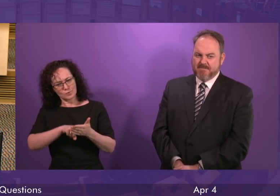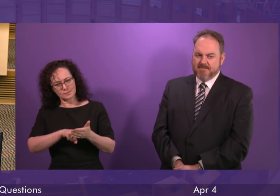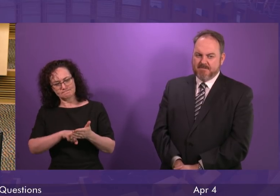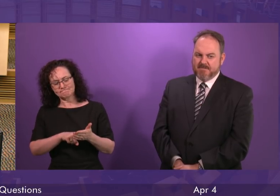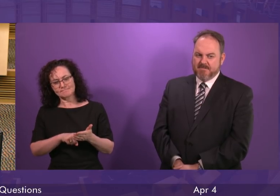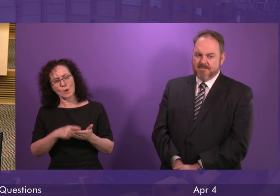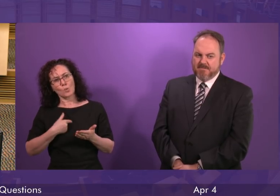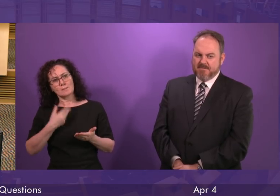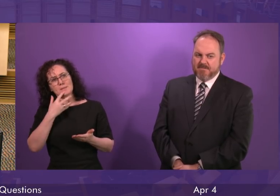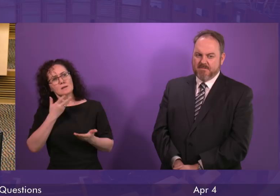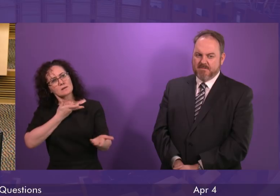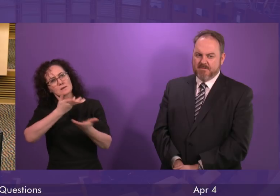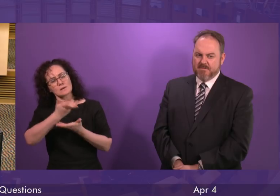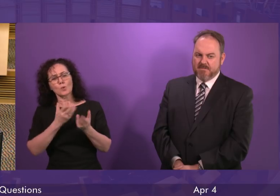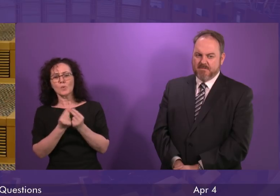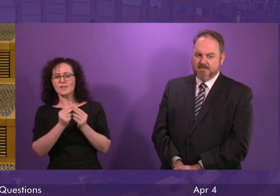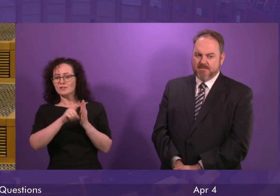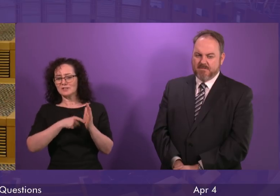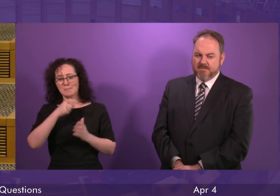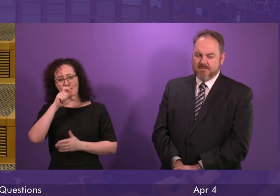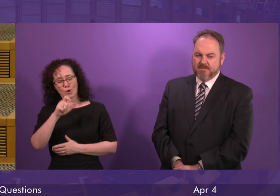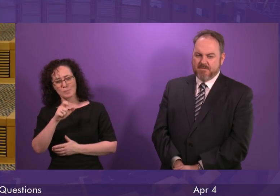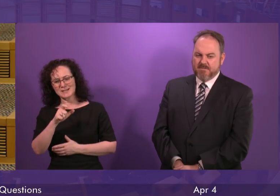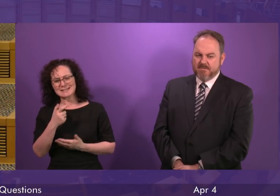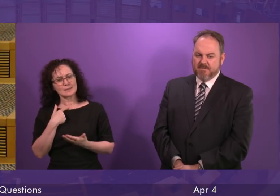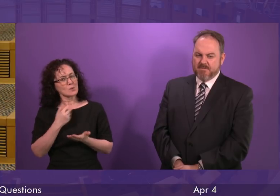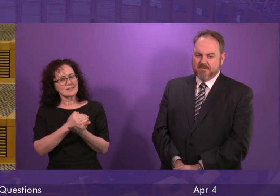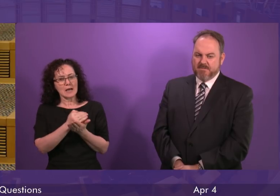that I had with Jeremy Corbyn yesterday which way the Labour Party will go on that issue.